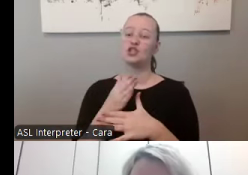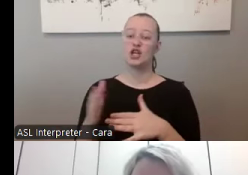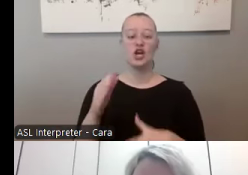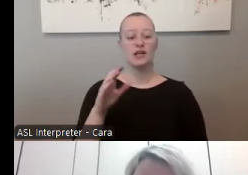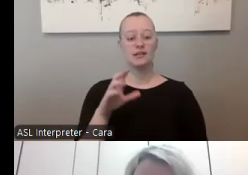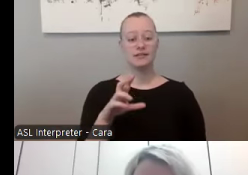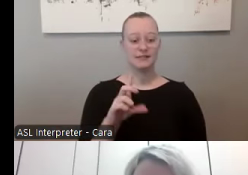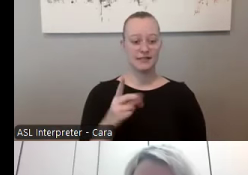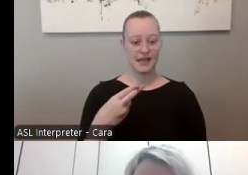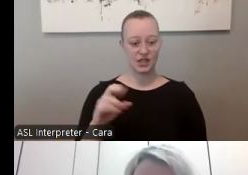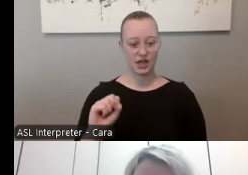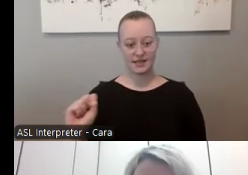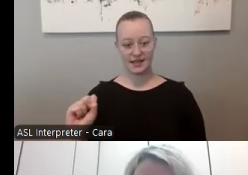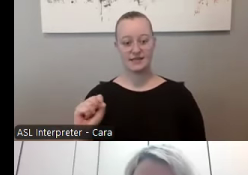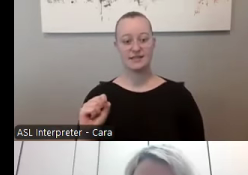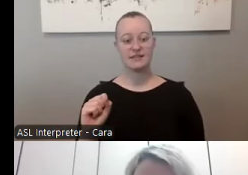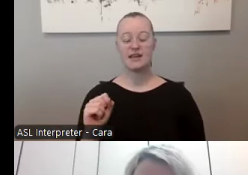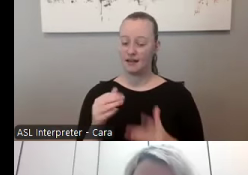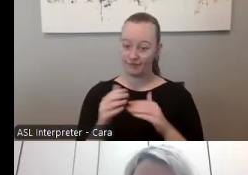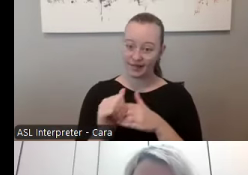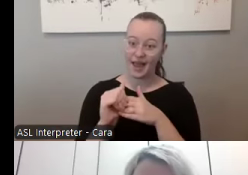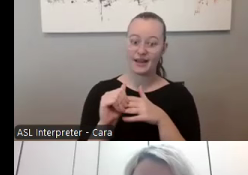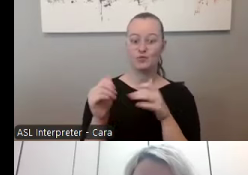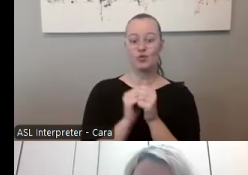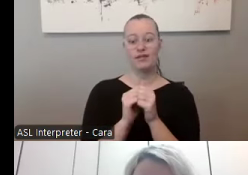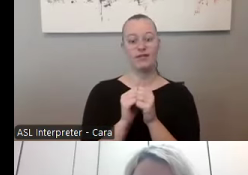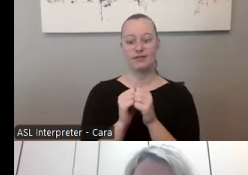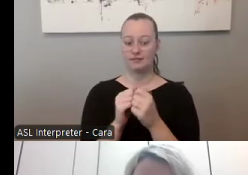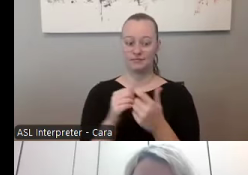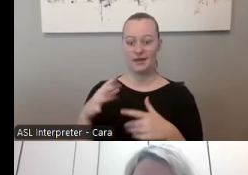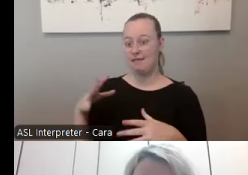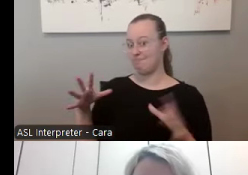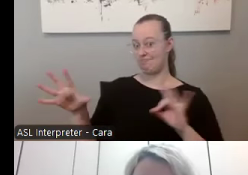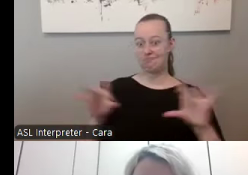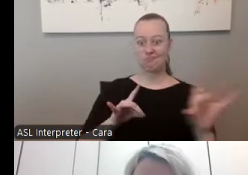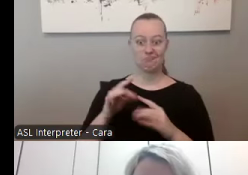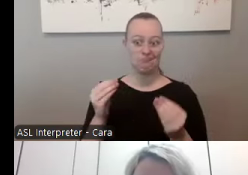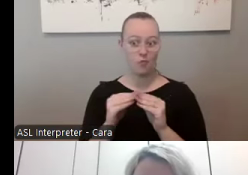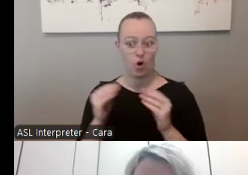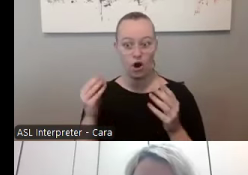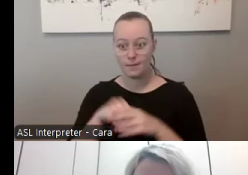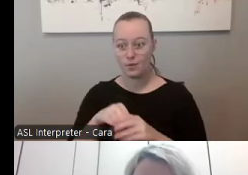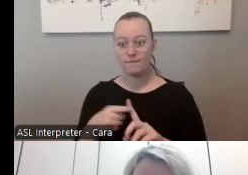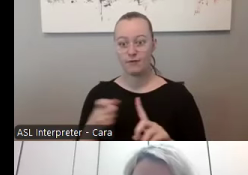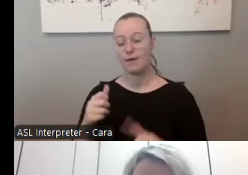have jointly lead with critical input from our external partners to fulfill the Executive Order Directive, charging